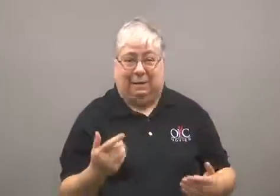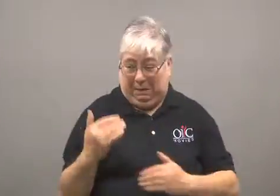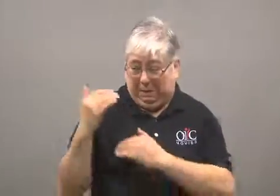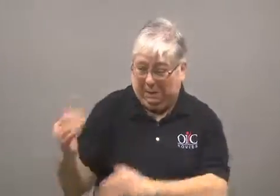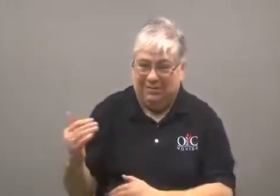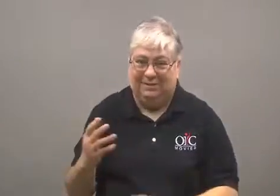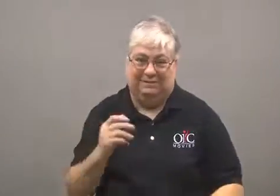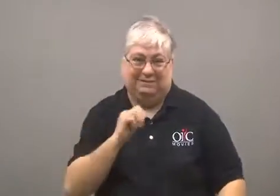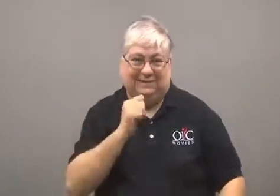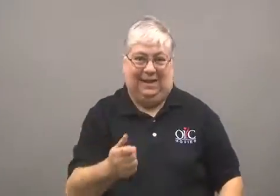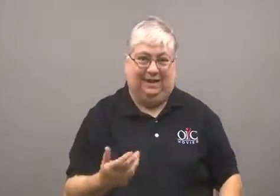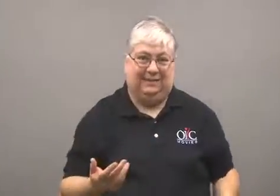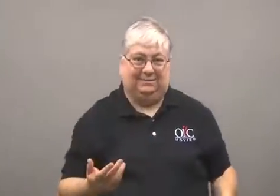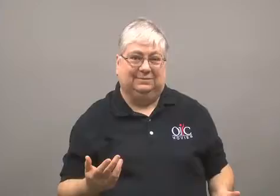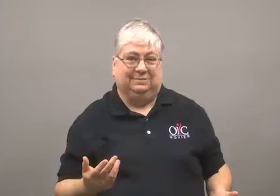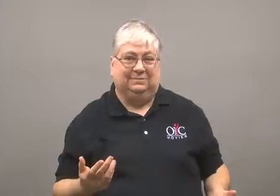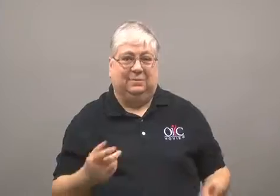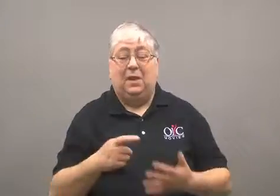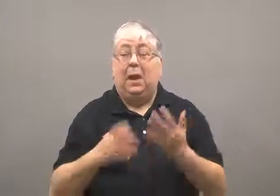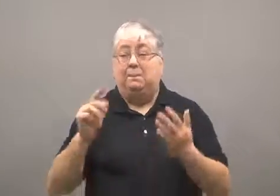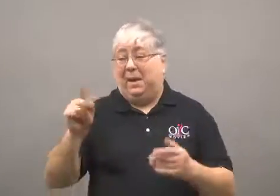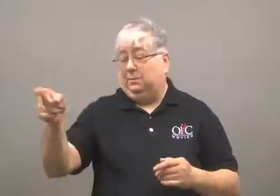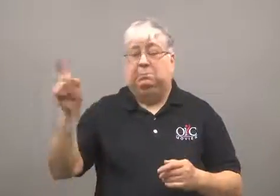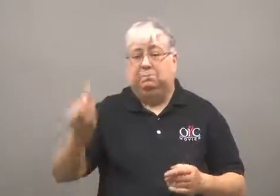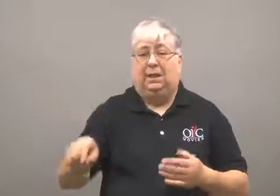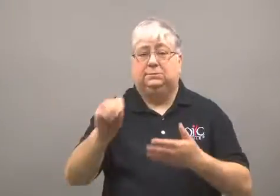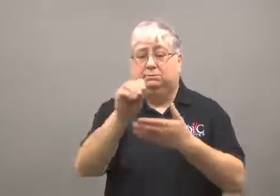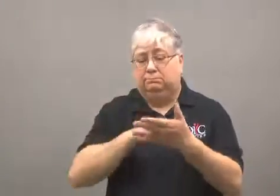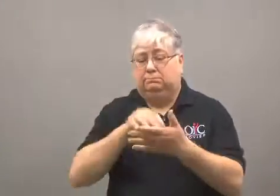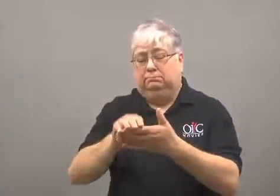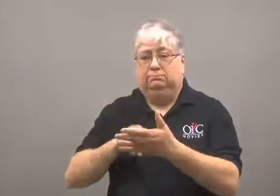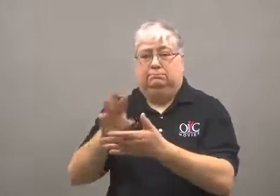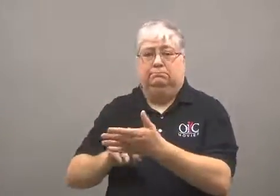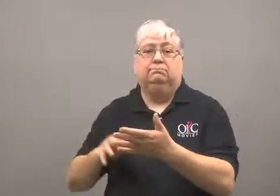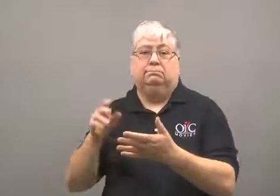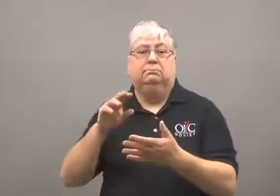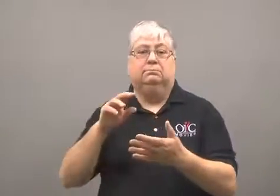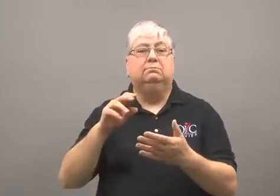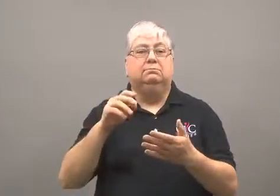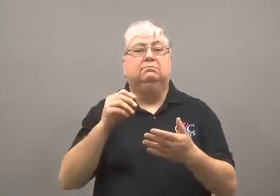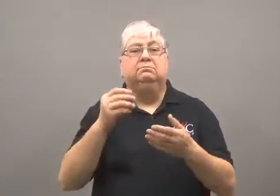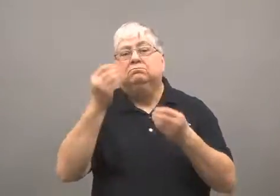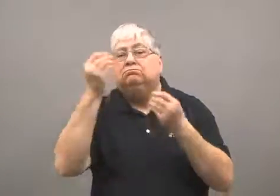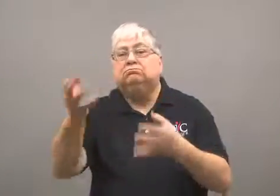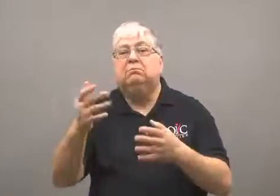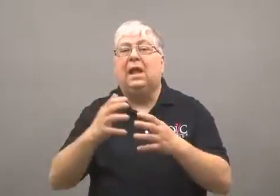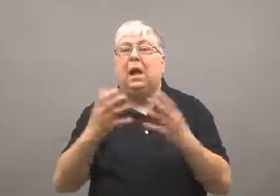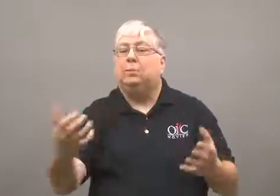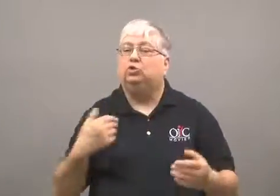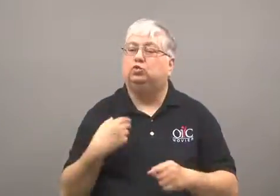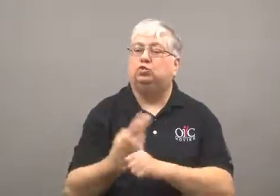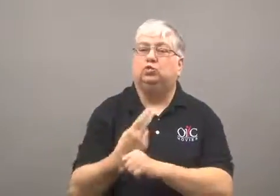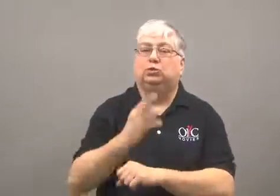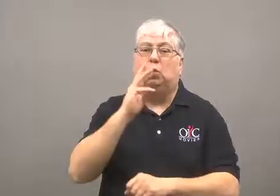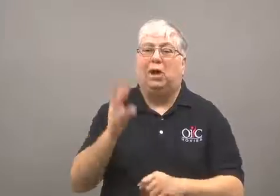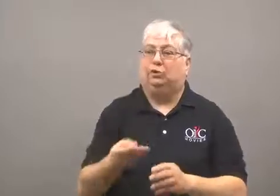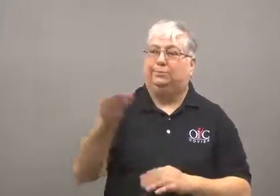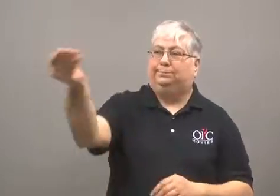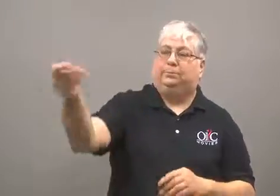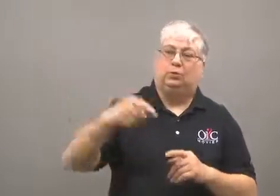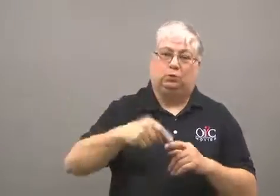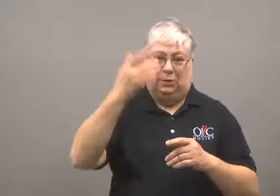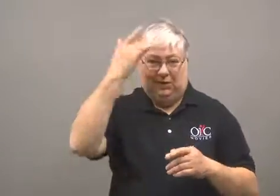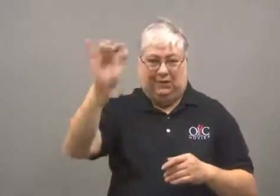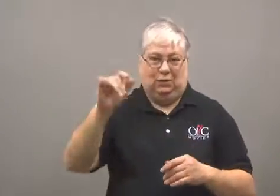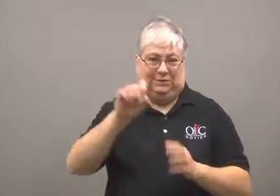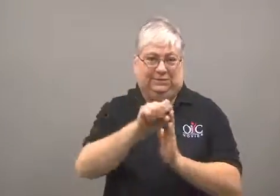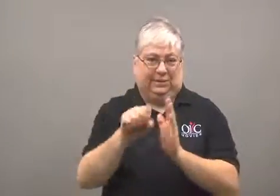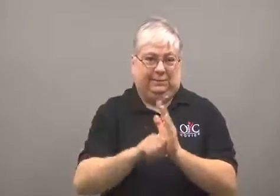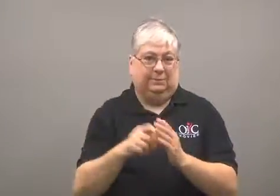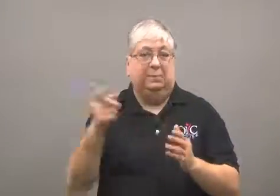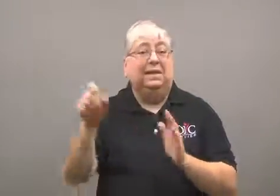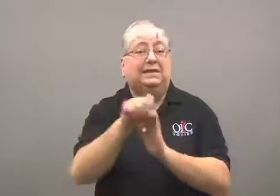They aren't limited, but do have to fill out water usage reports for the state.